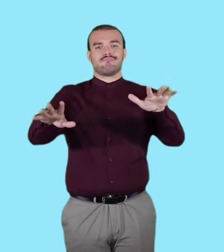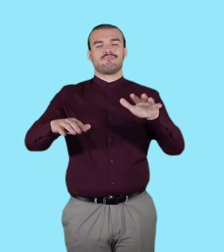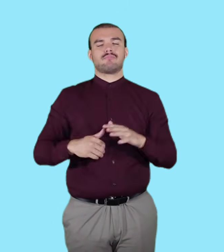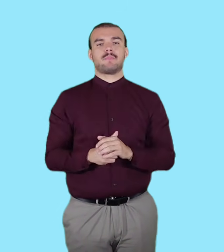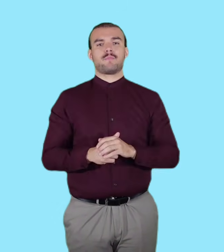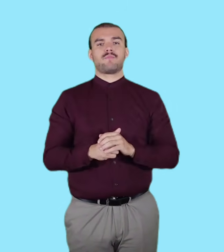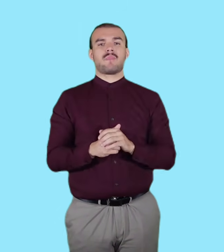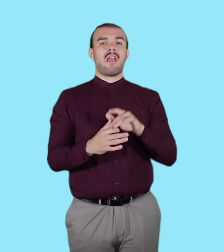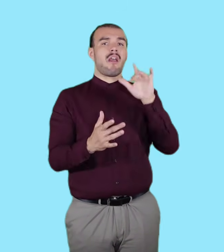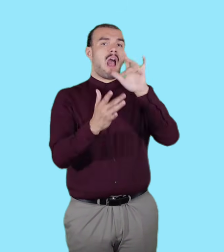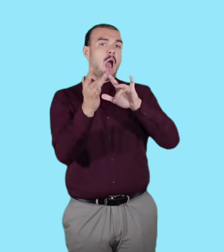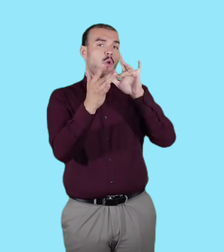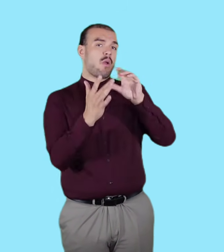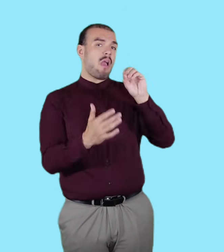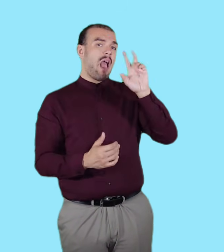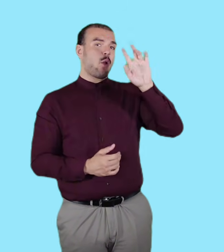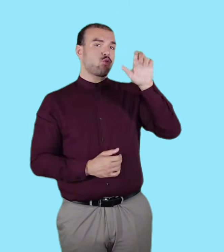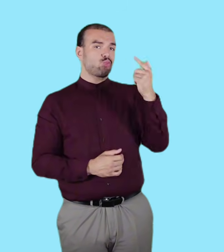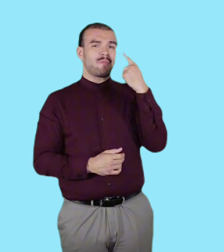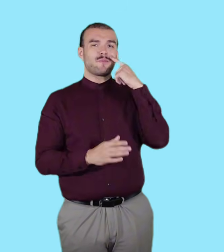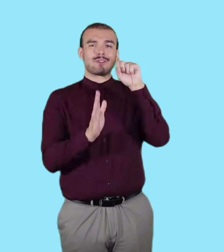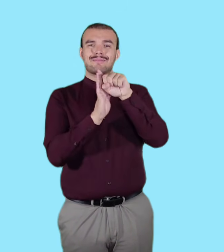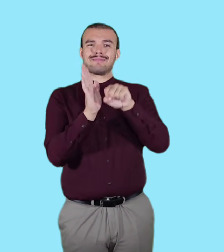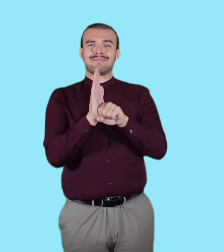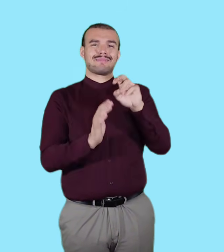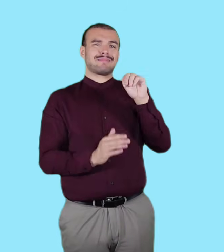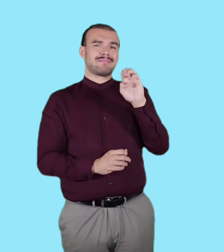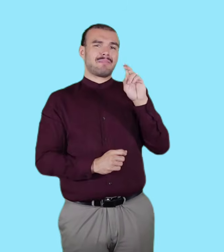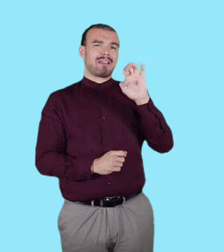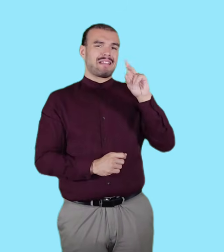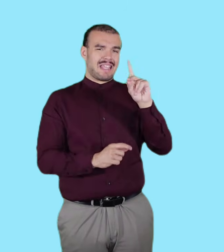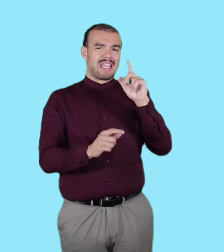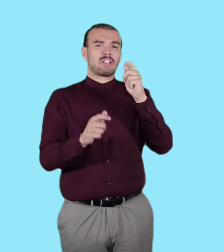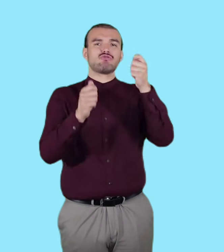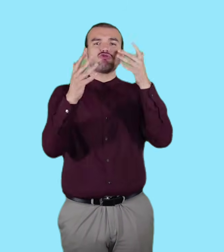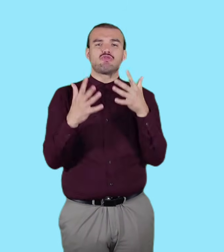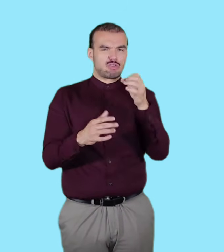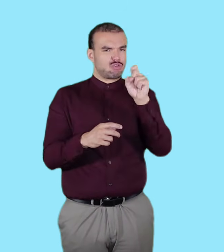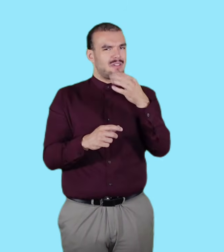Outreach to state Medicaid directors should happen as soon as possible.